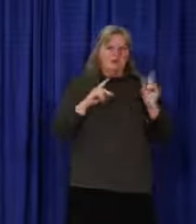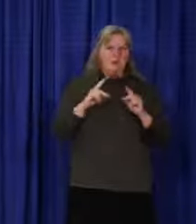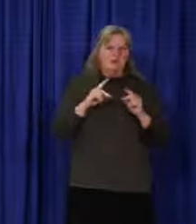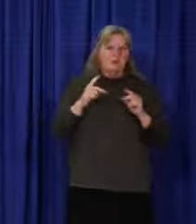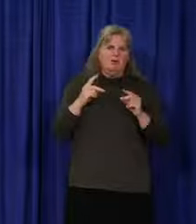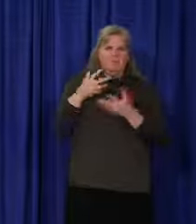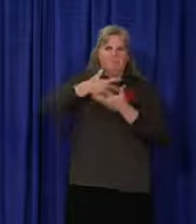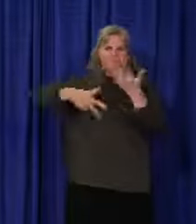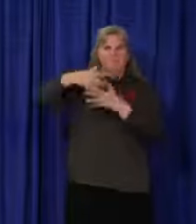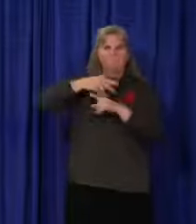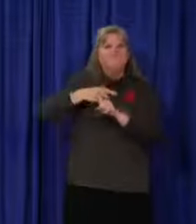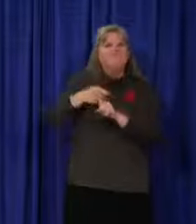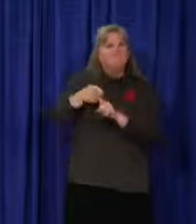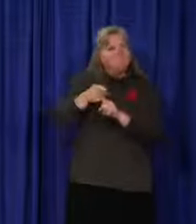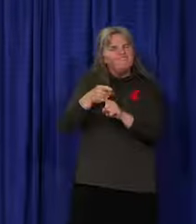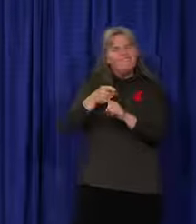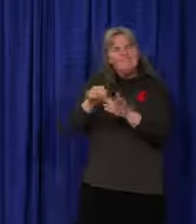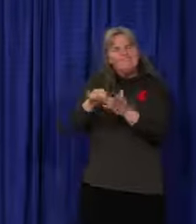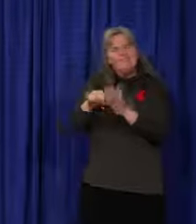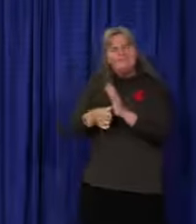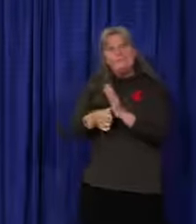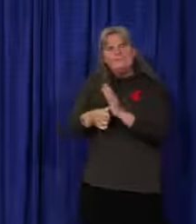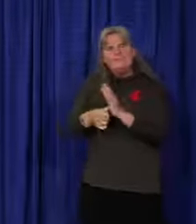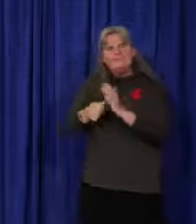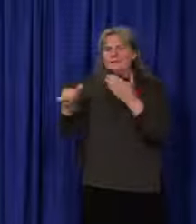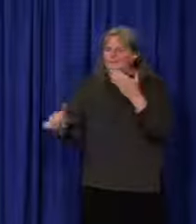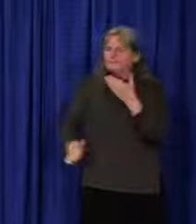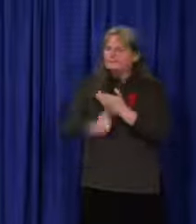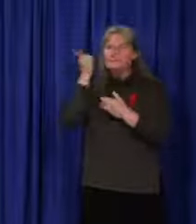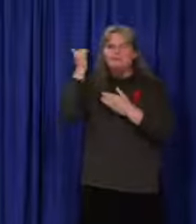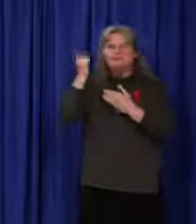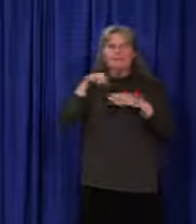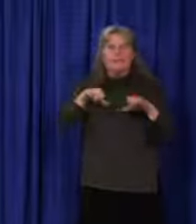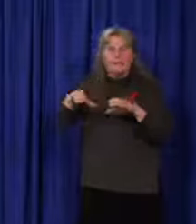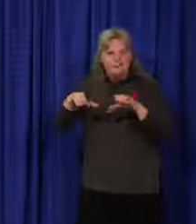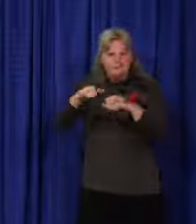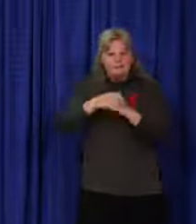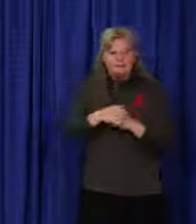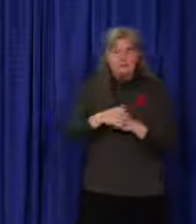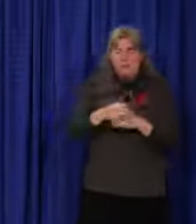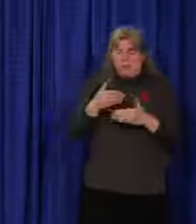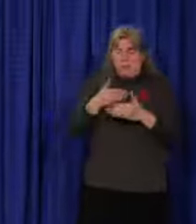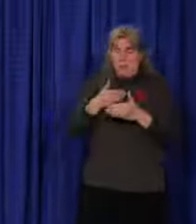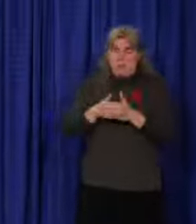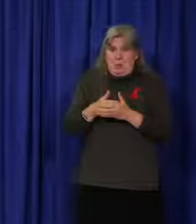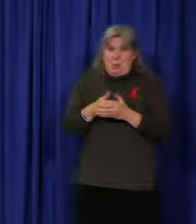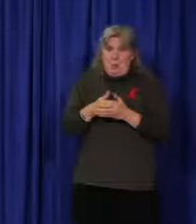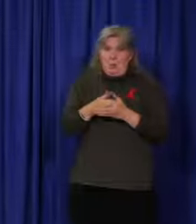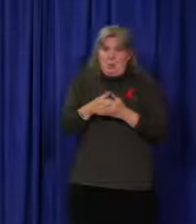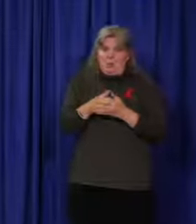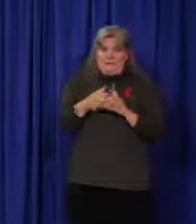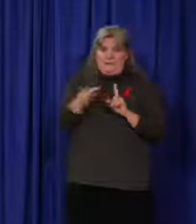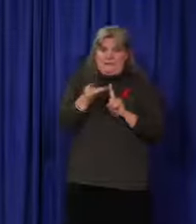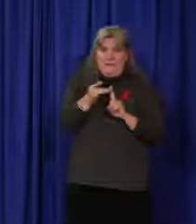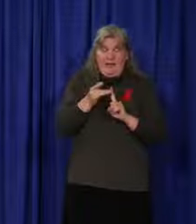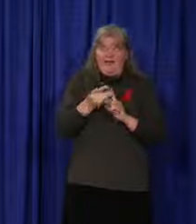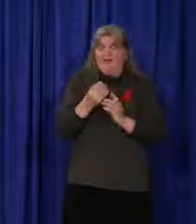very well-suited to manage through this situation. So please continue to take care of yourselves and to continue to take care of others. Thank you very much for